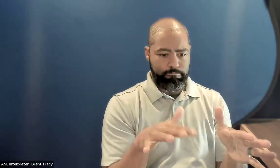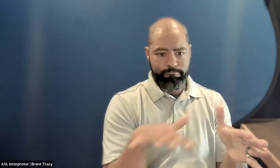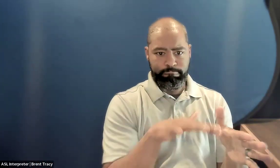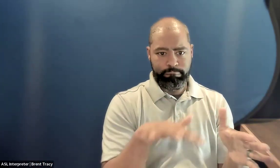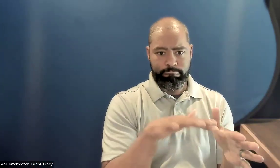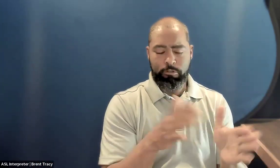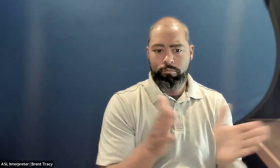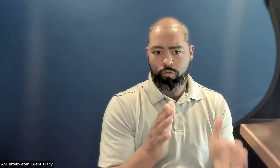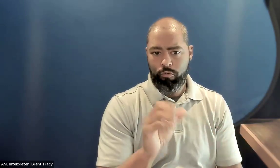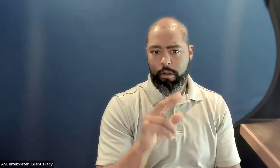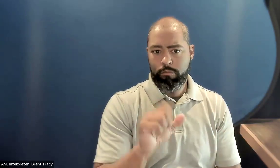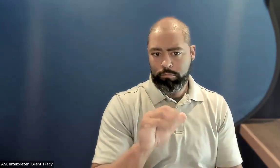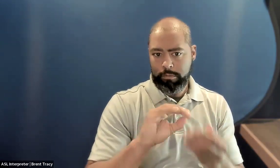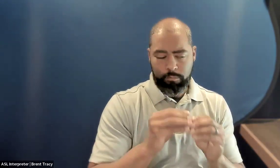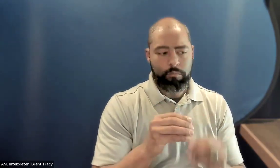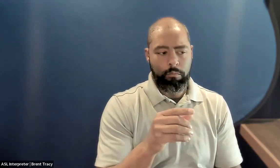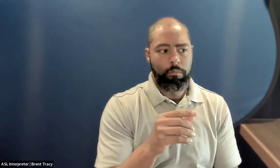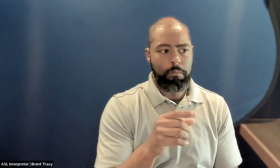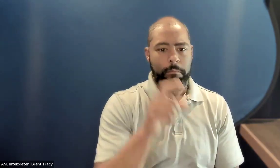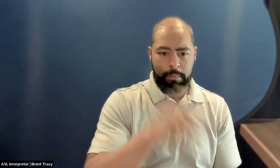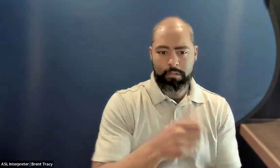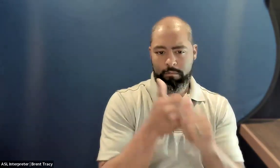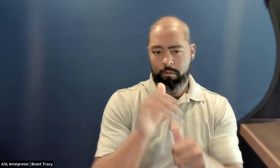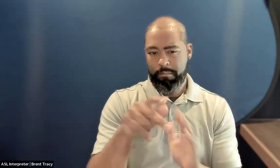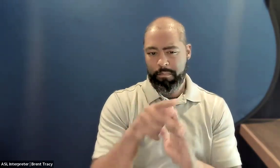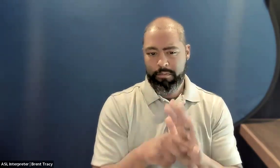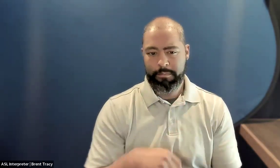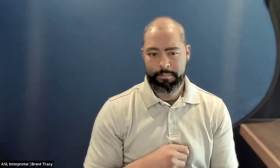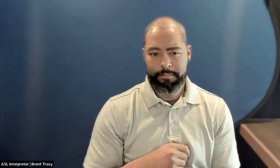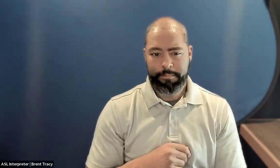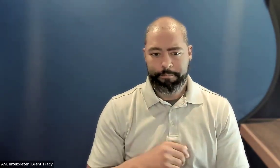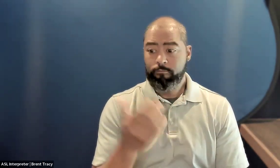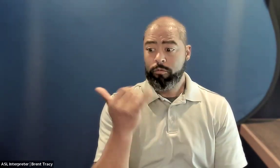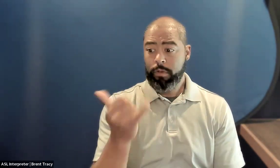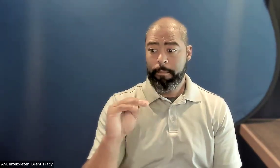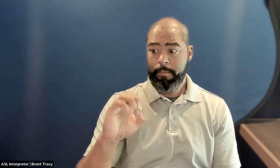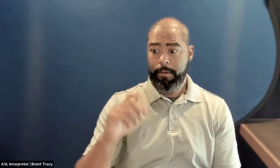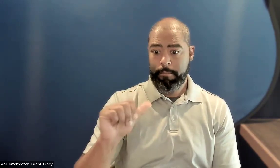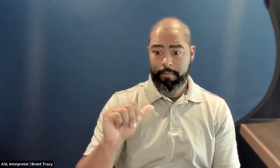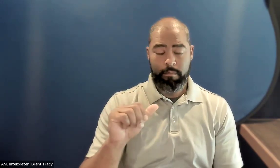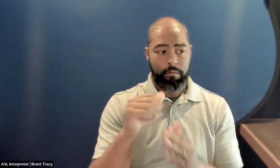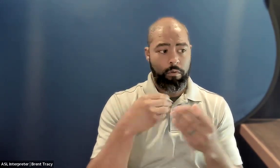clearing. So at this time the MAPA office is still not considering a